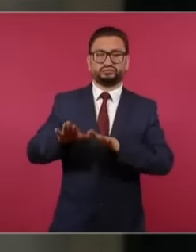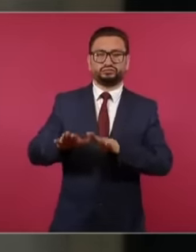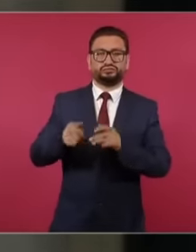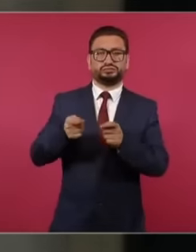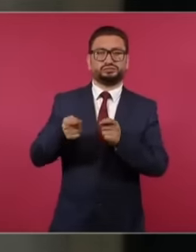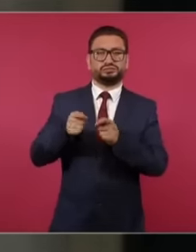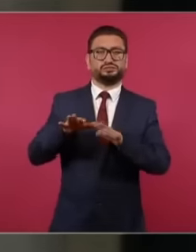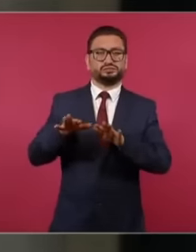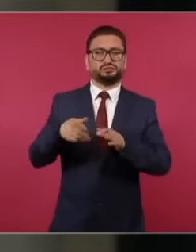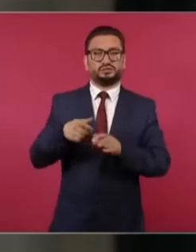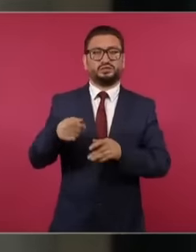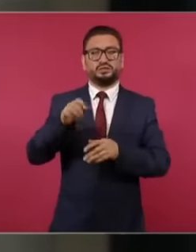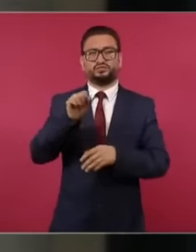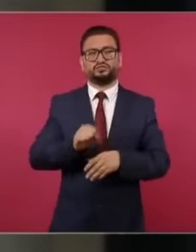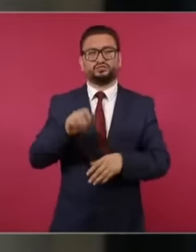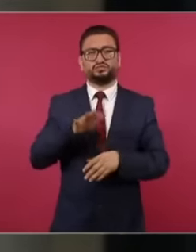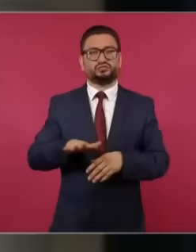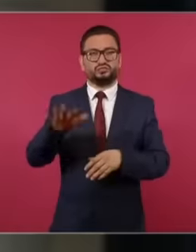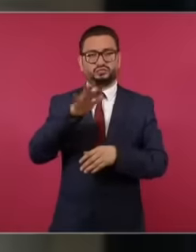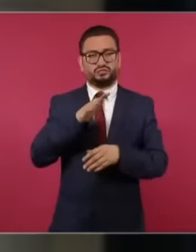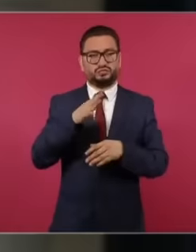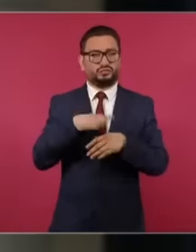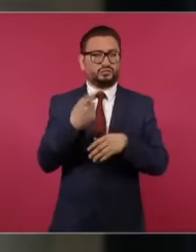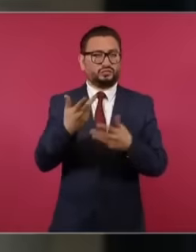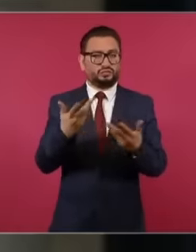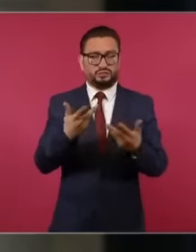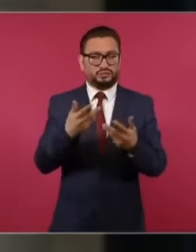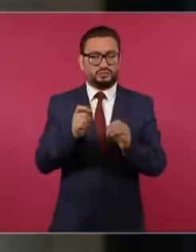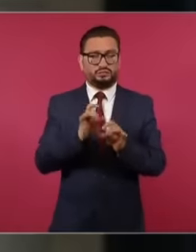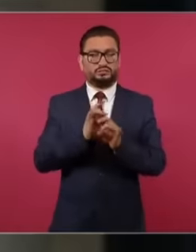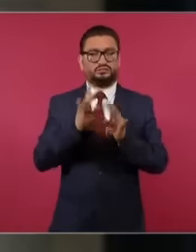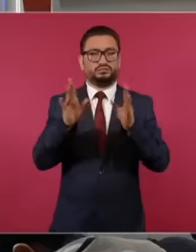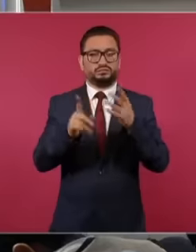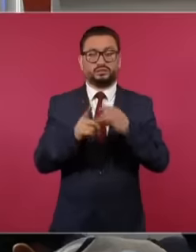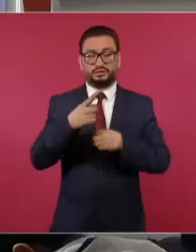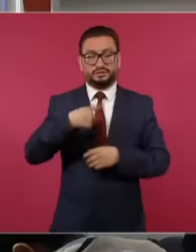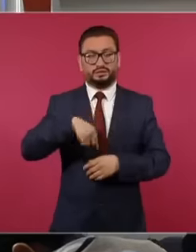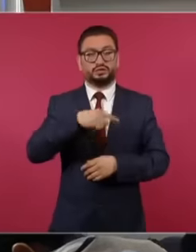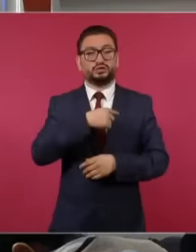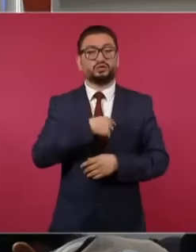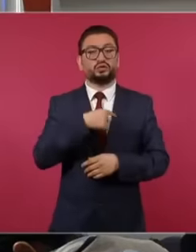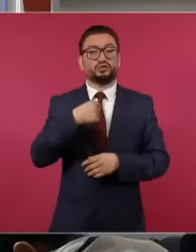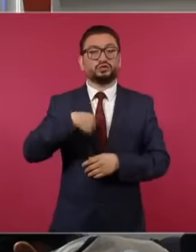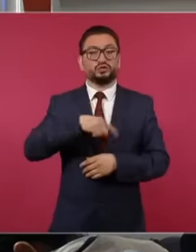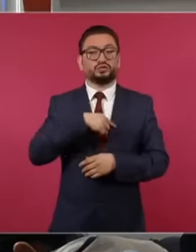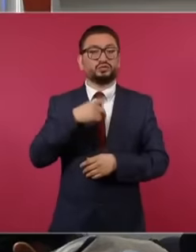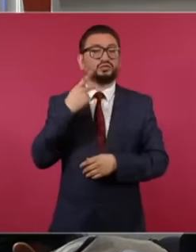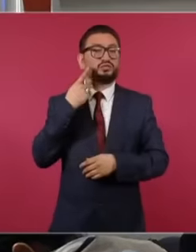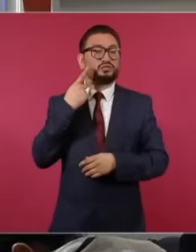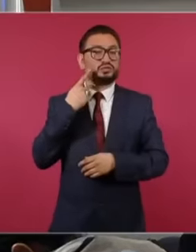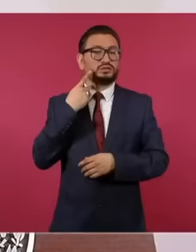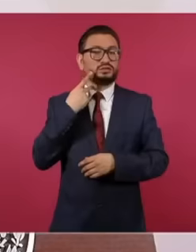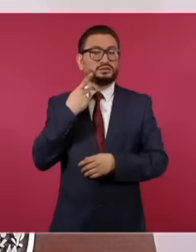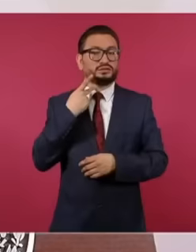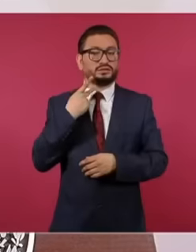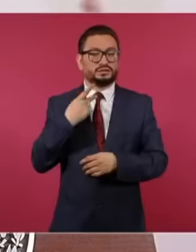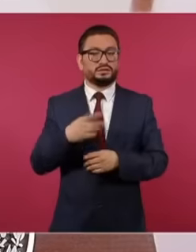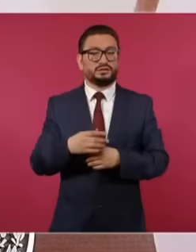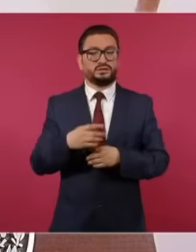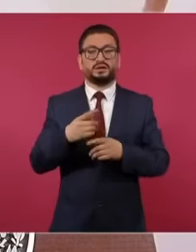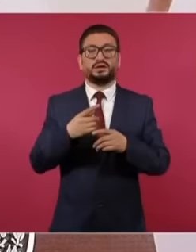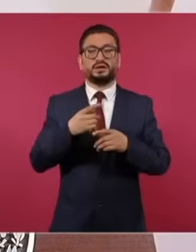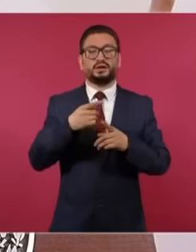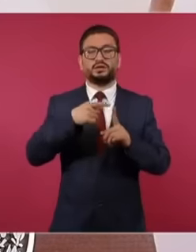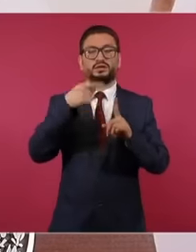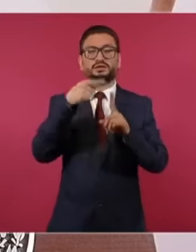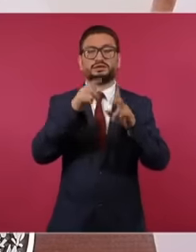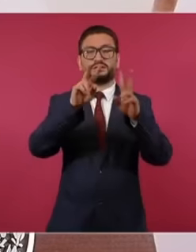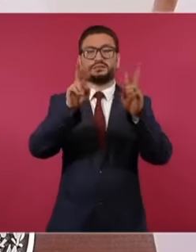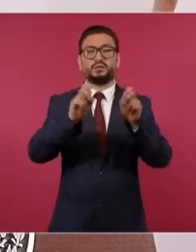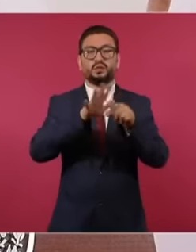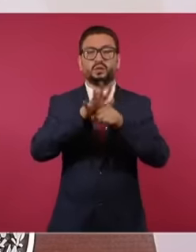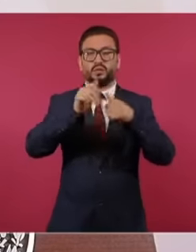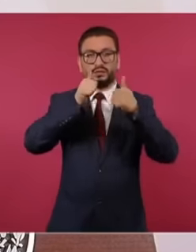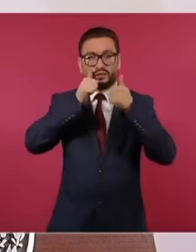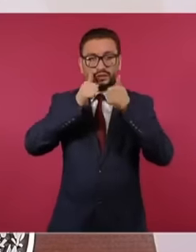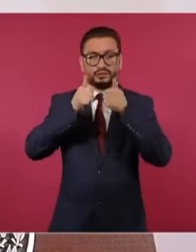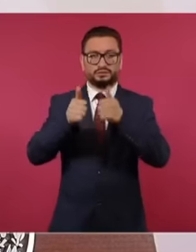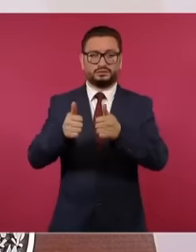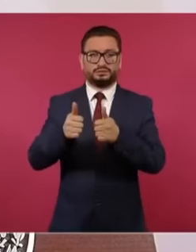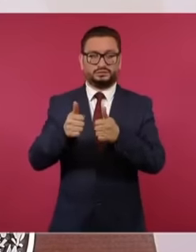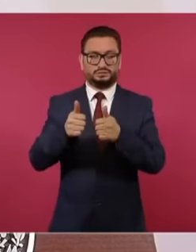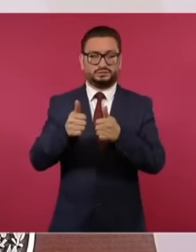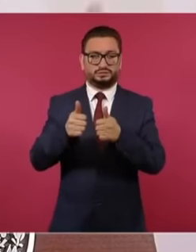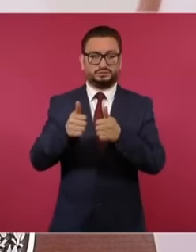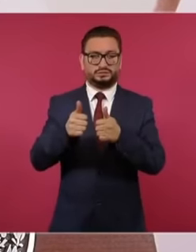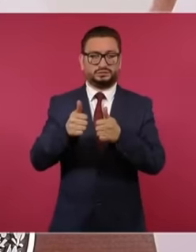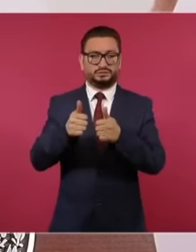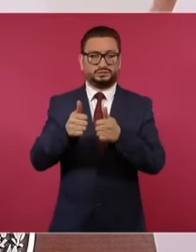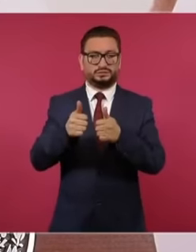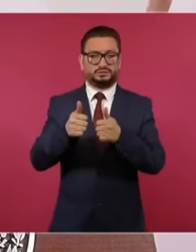the situation in the south that the the is that we have a policy of attention to the